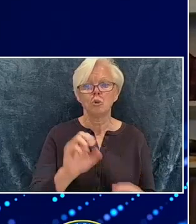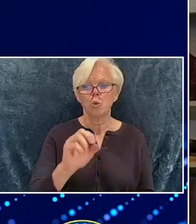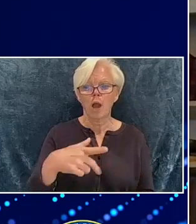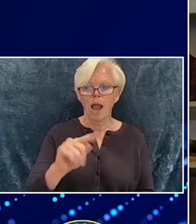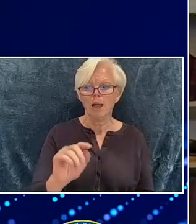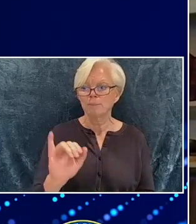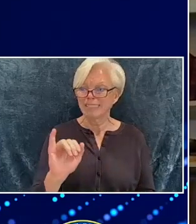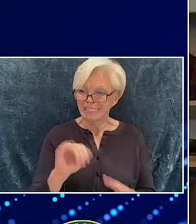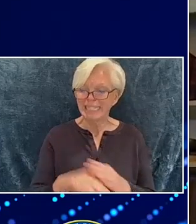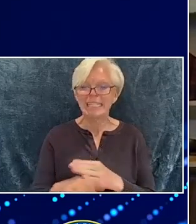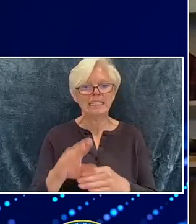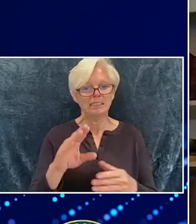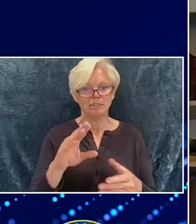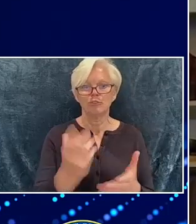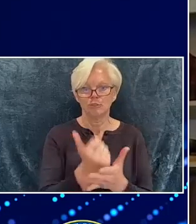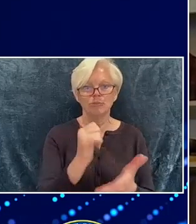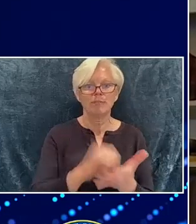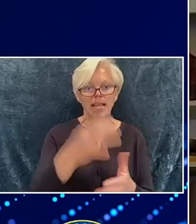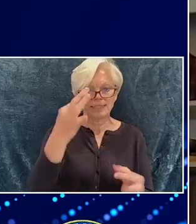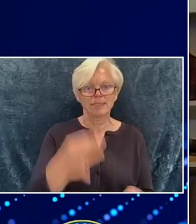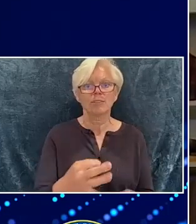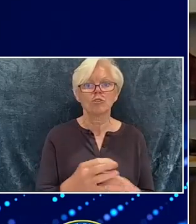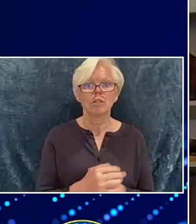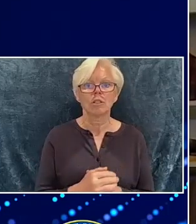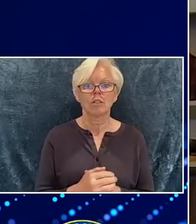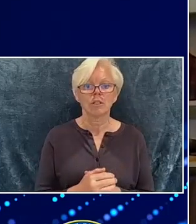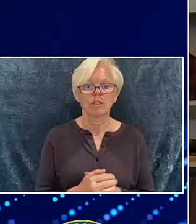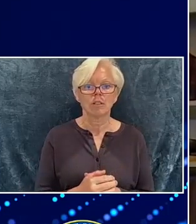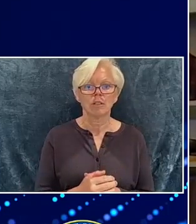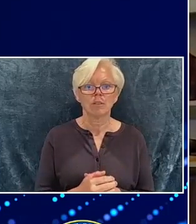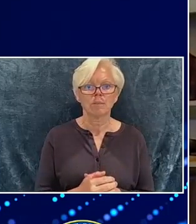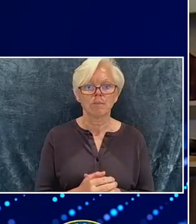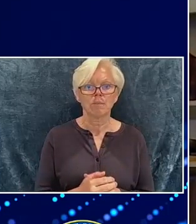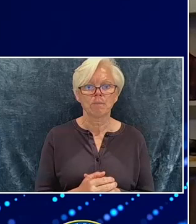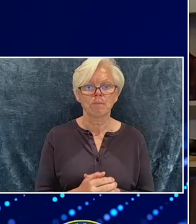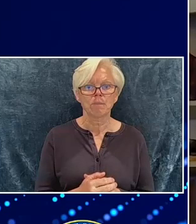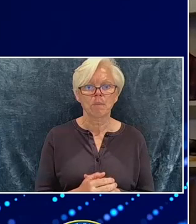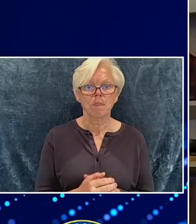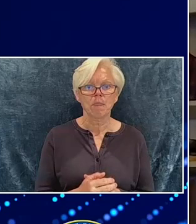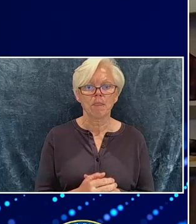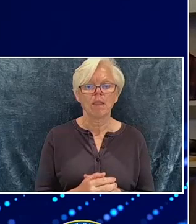decision. As far as the fare, where we say the institution must make books and